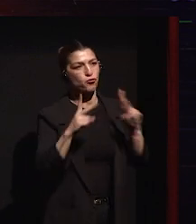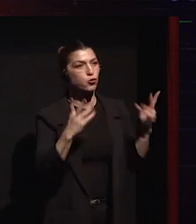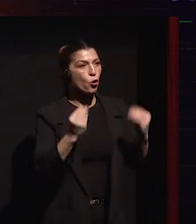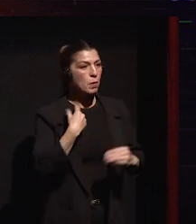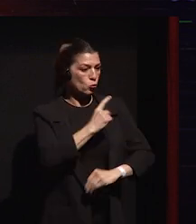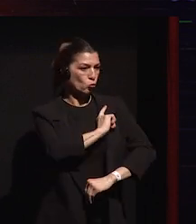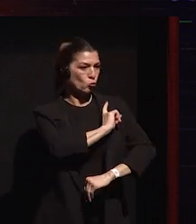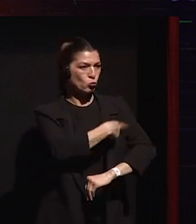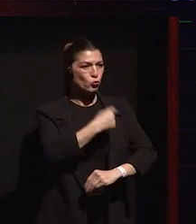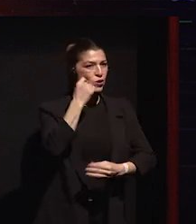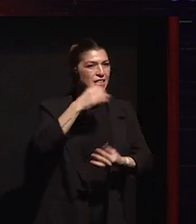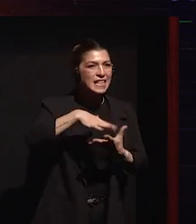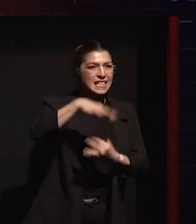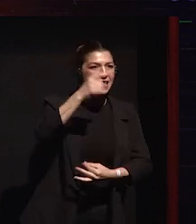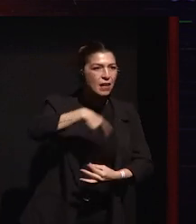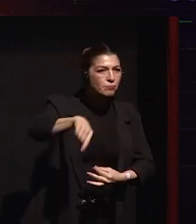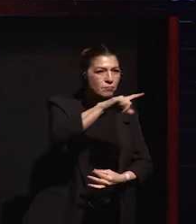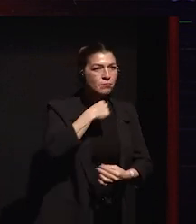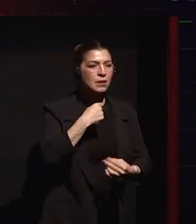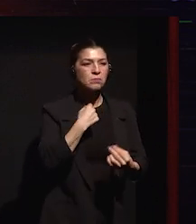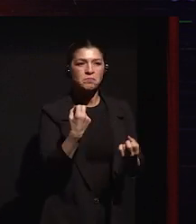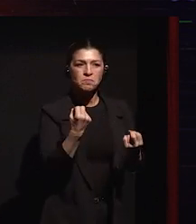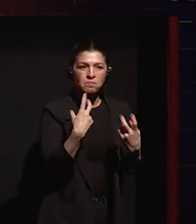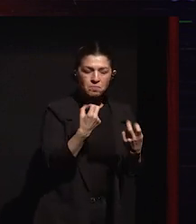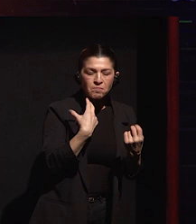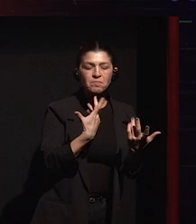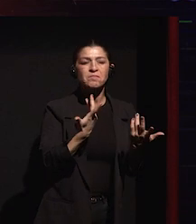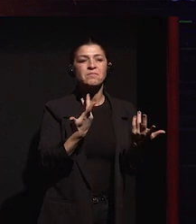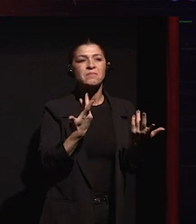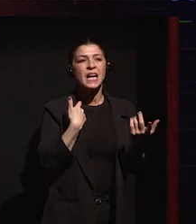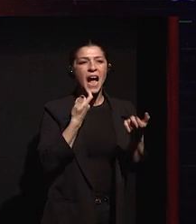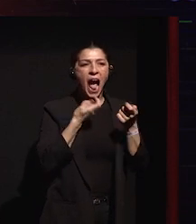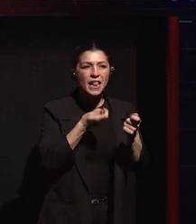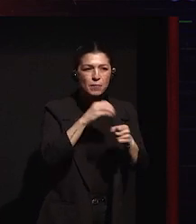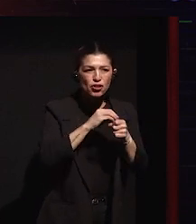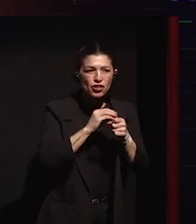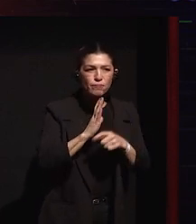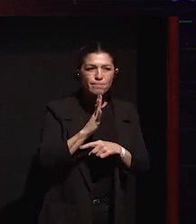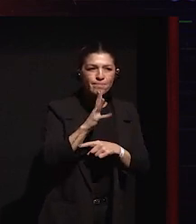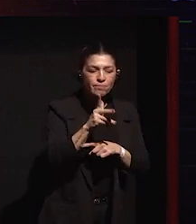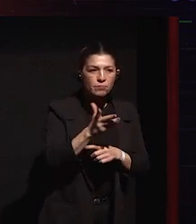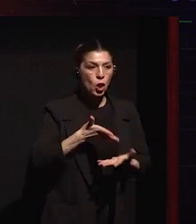who got me education, who got me birth control, who got me all kinds of opportunities,